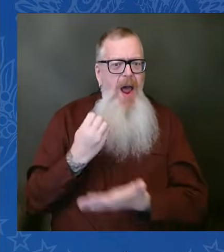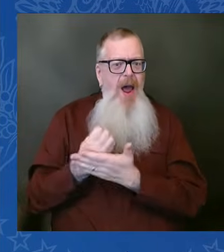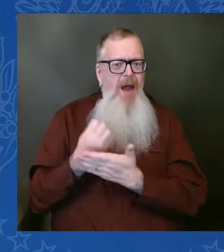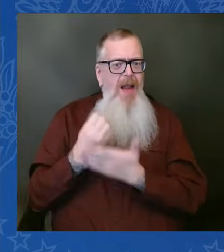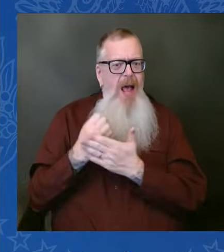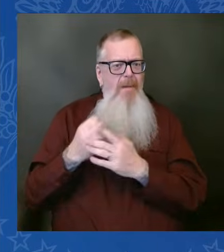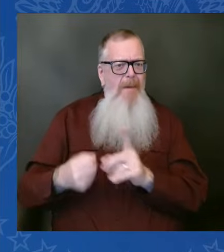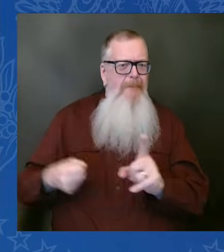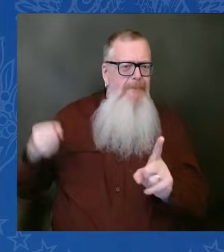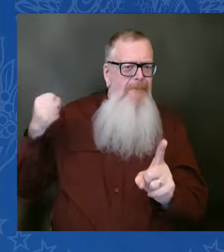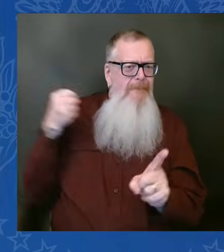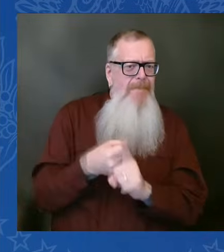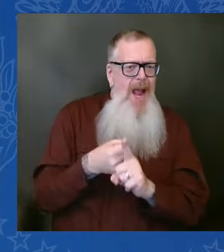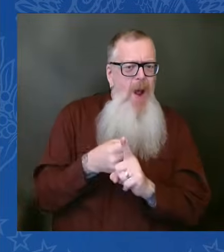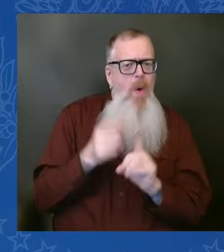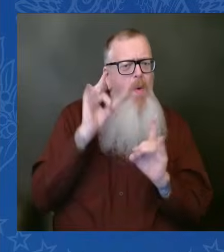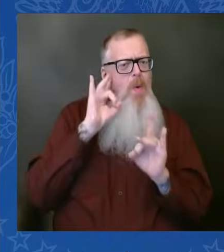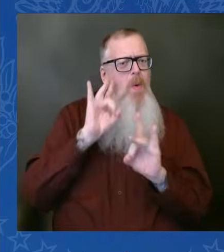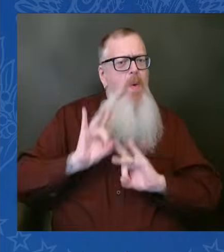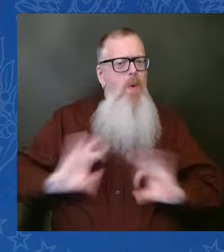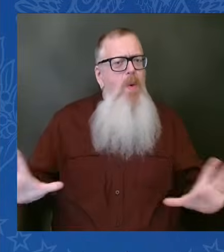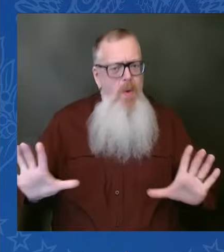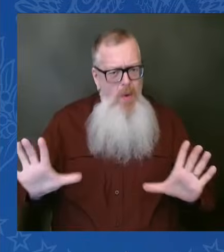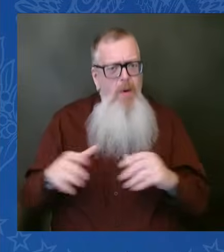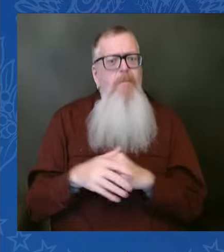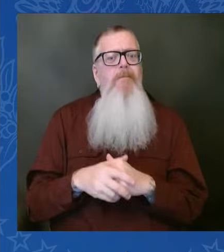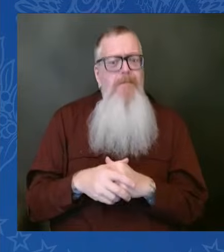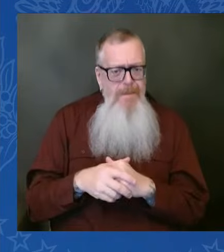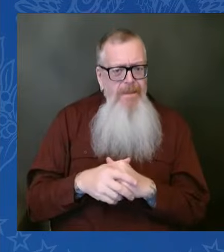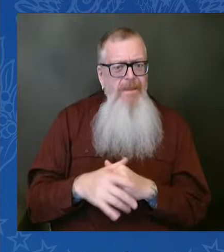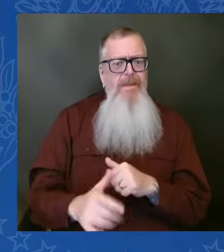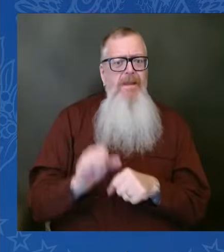were at risk of losing their homes. Hundreds of thousands of factories and businesses --